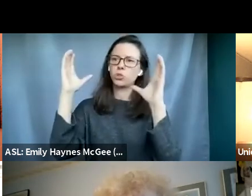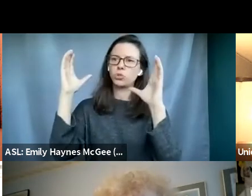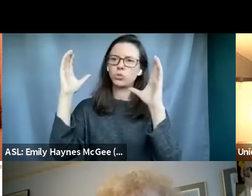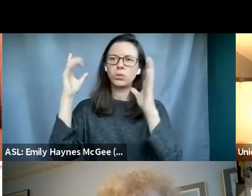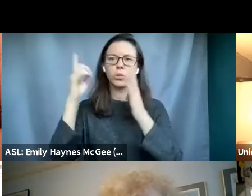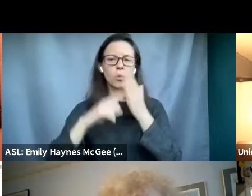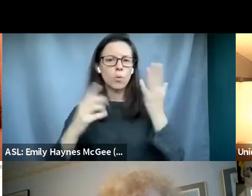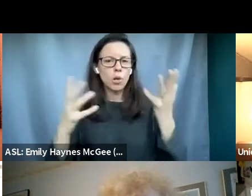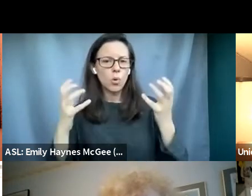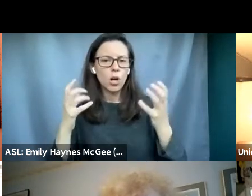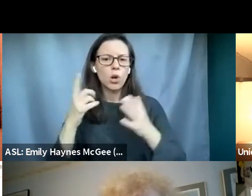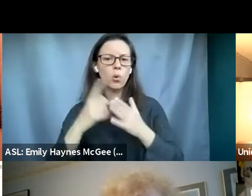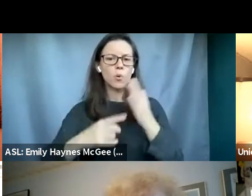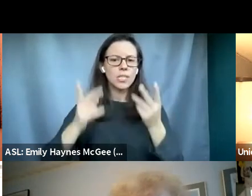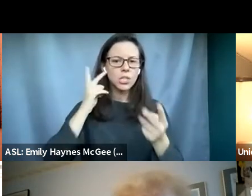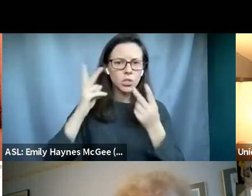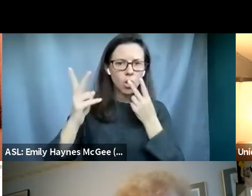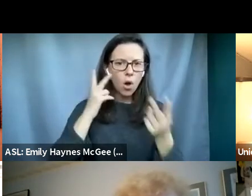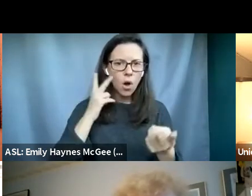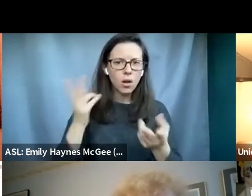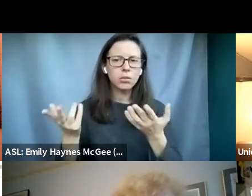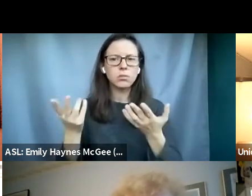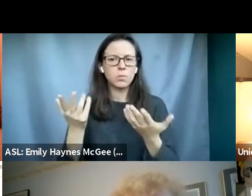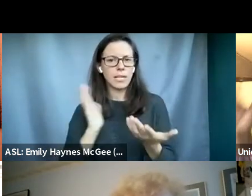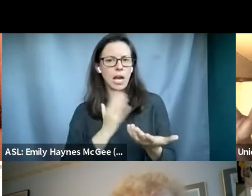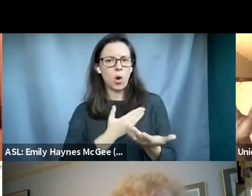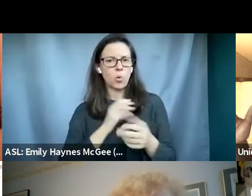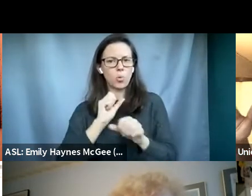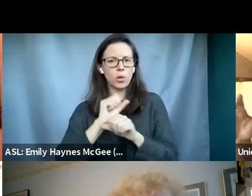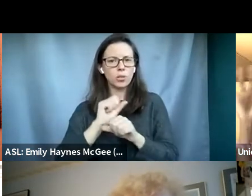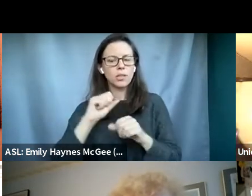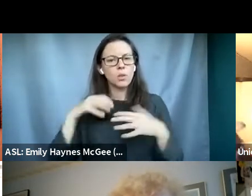particular own work and wellness initiative and then we also knew that you know, Jada,